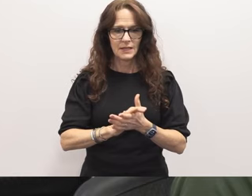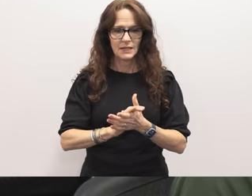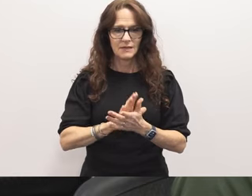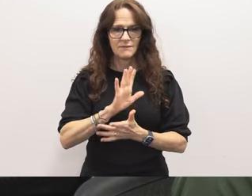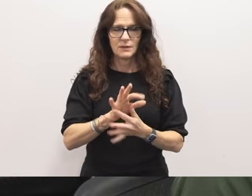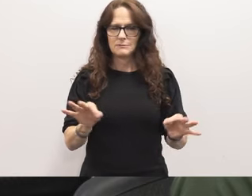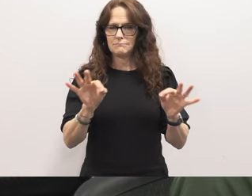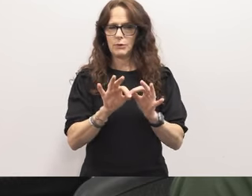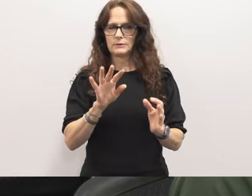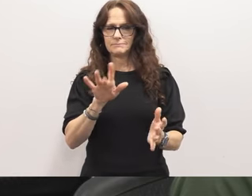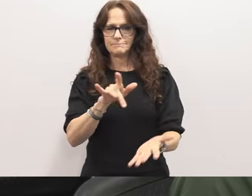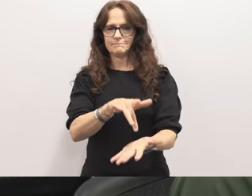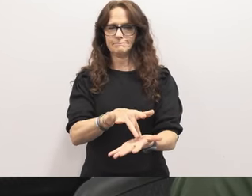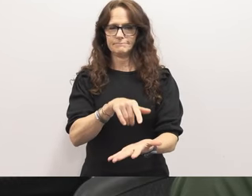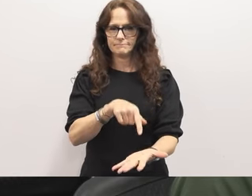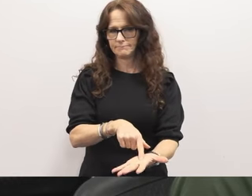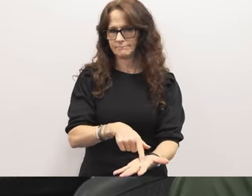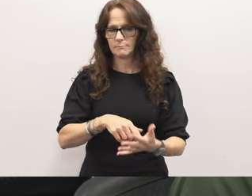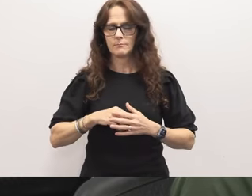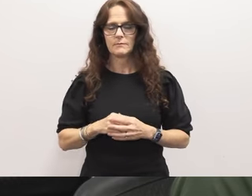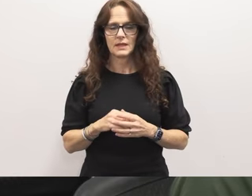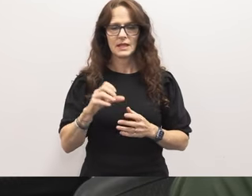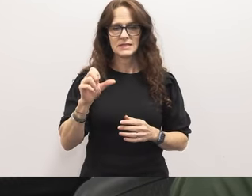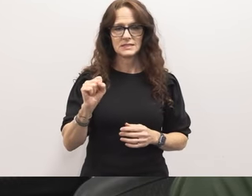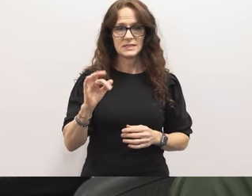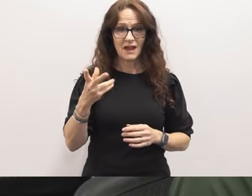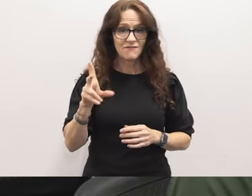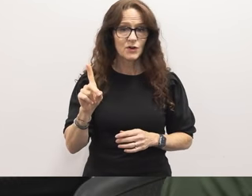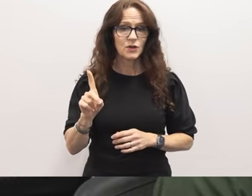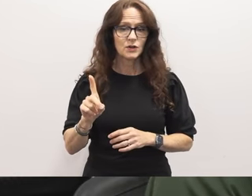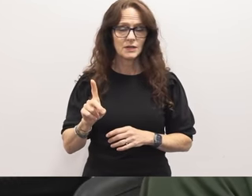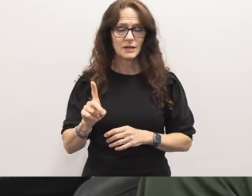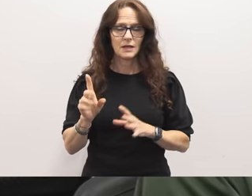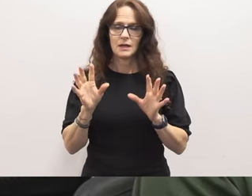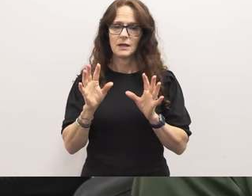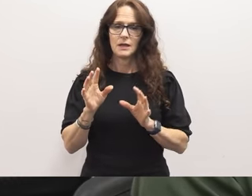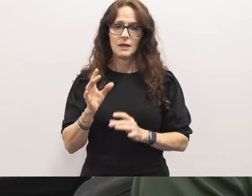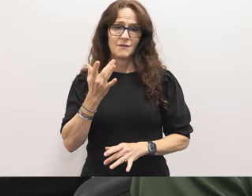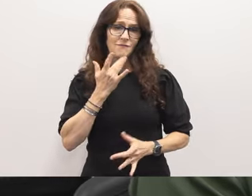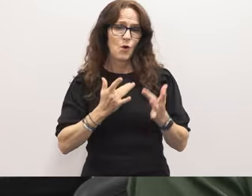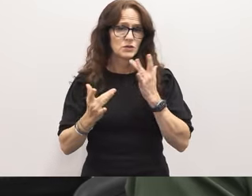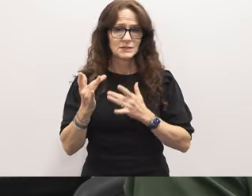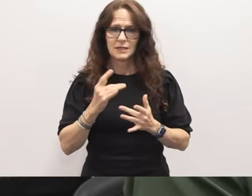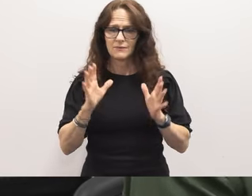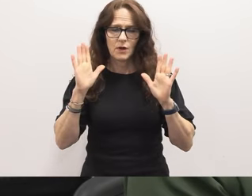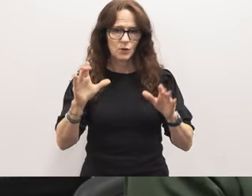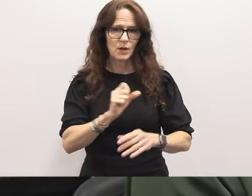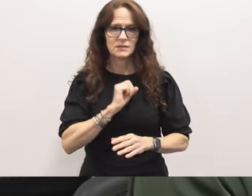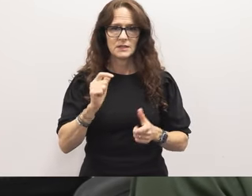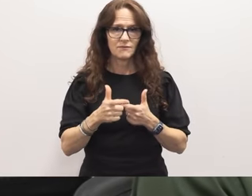At Stanford, we're very fortunate, you know, to have a great staff. It's a large school.